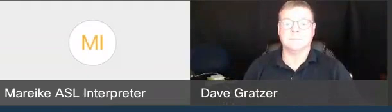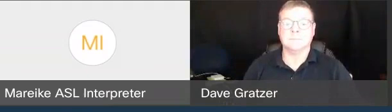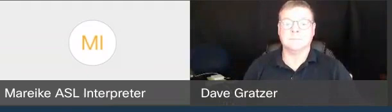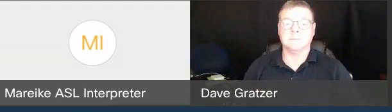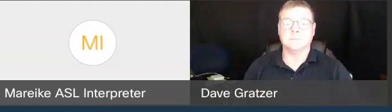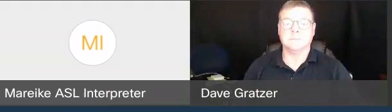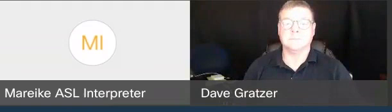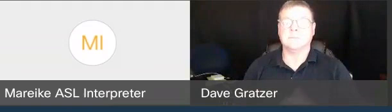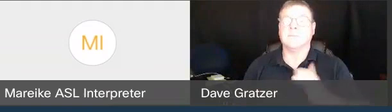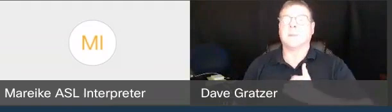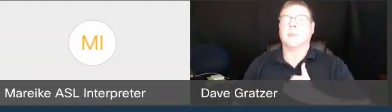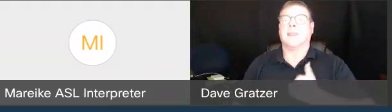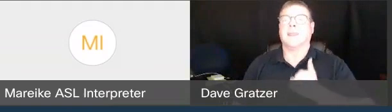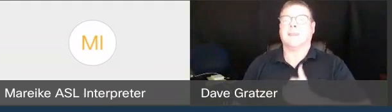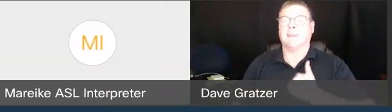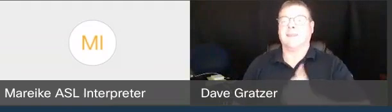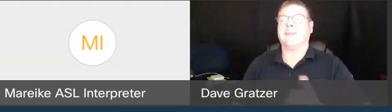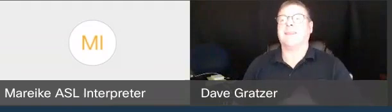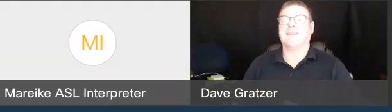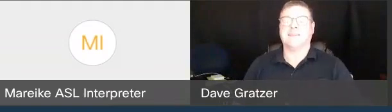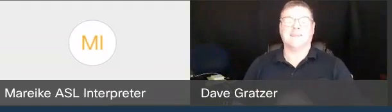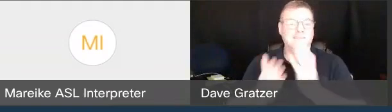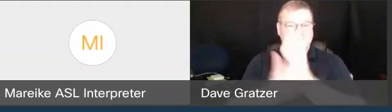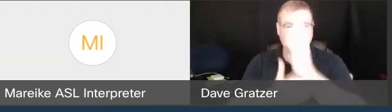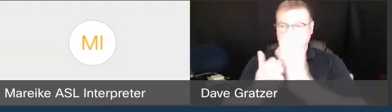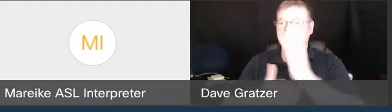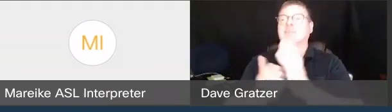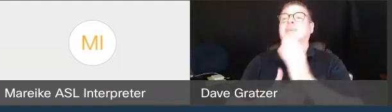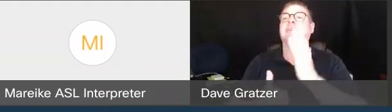Sorry about that. - [Michele] That's okay.